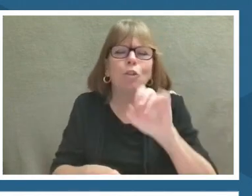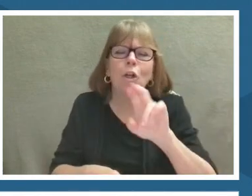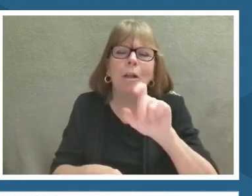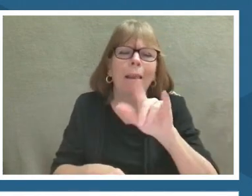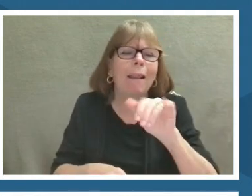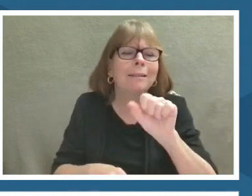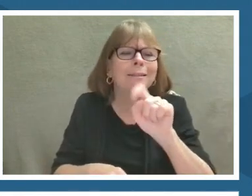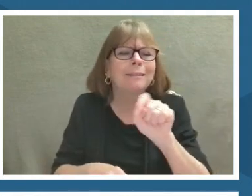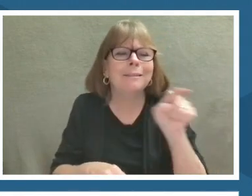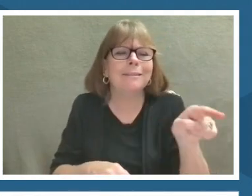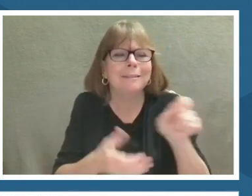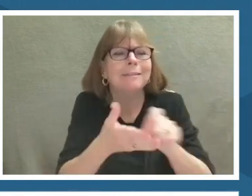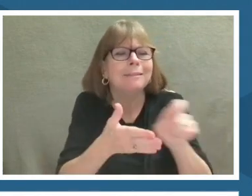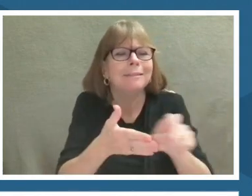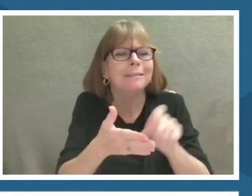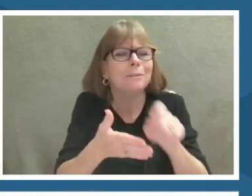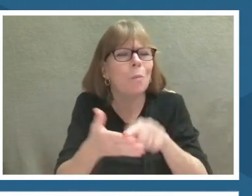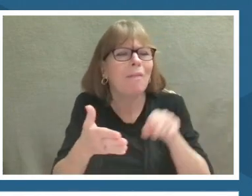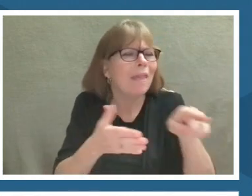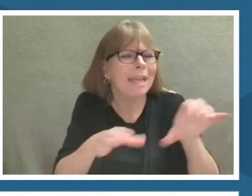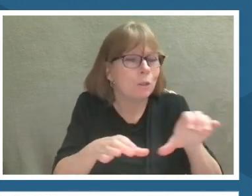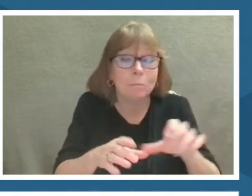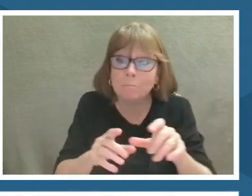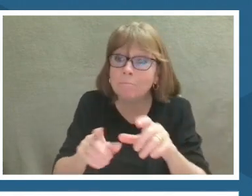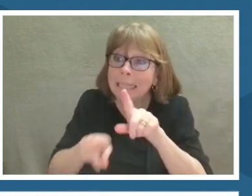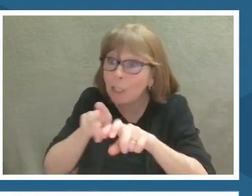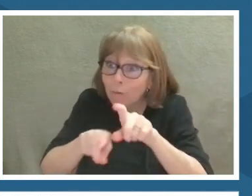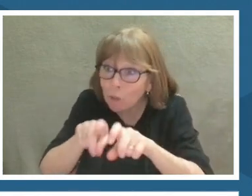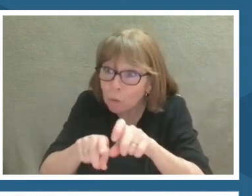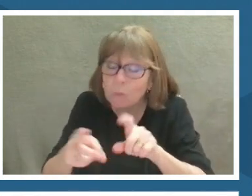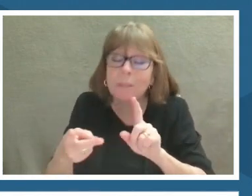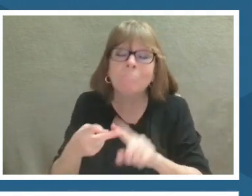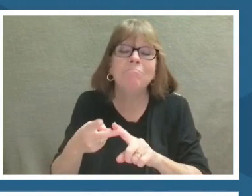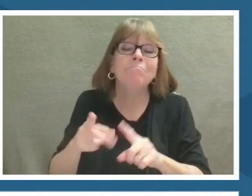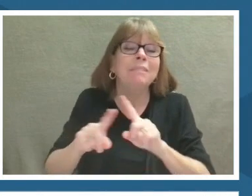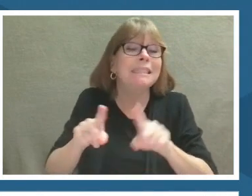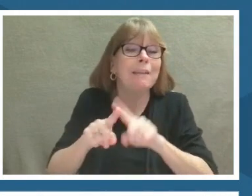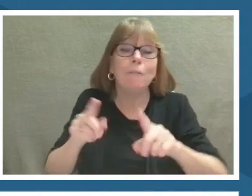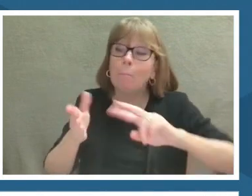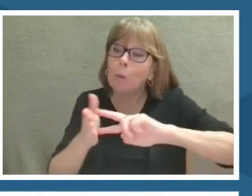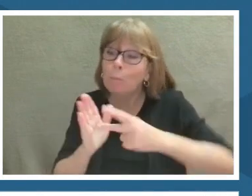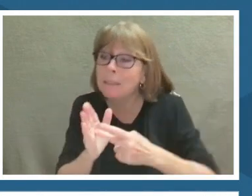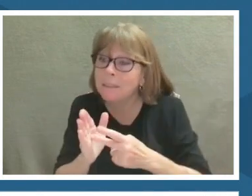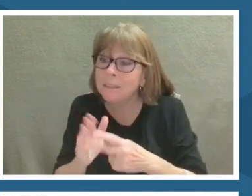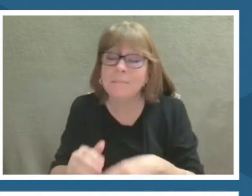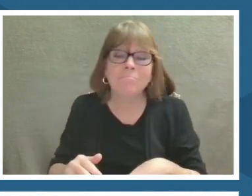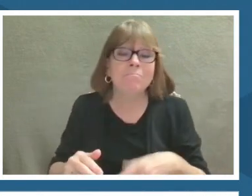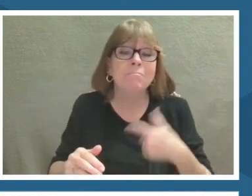uncover multiple perspectives we're construct constructing scripts and in